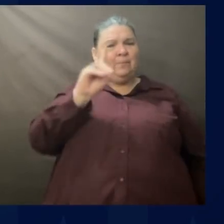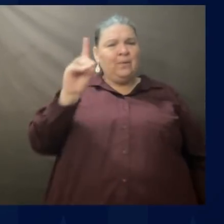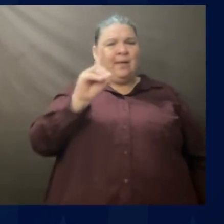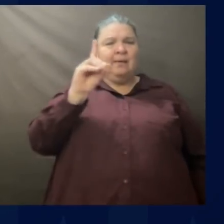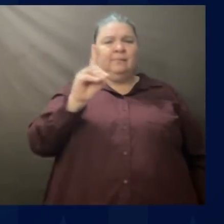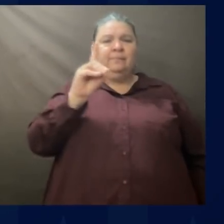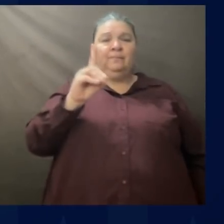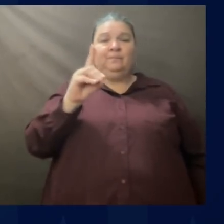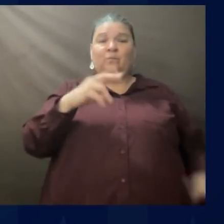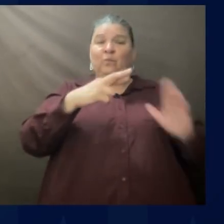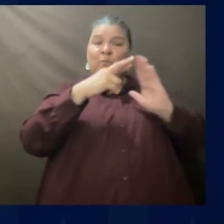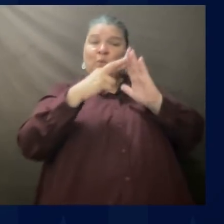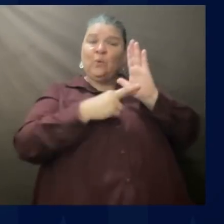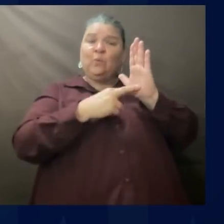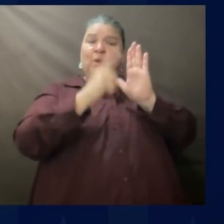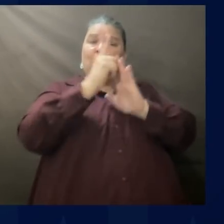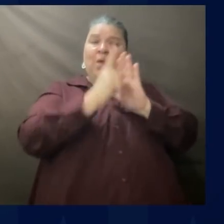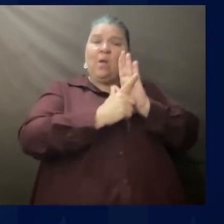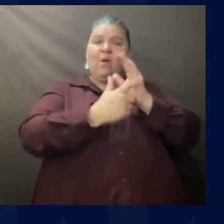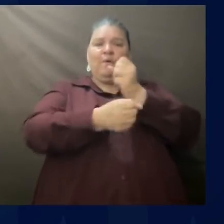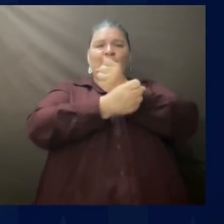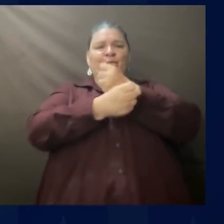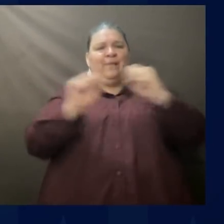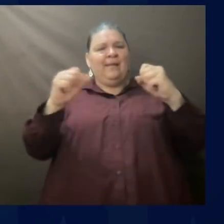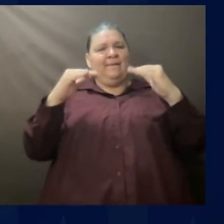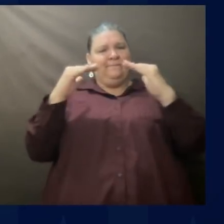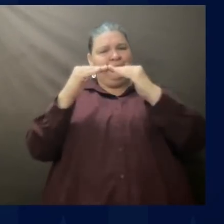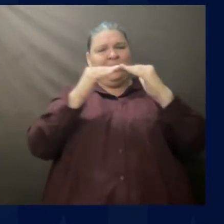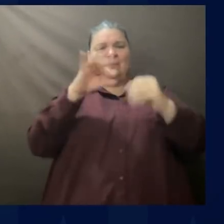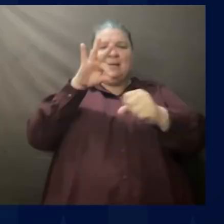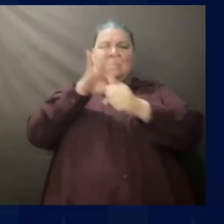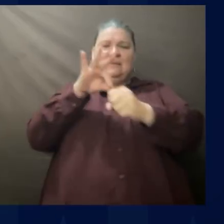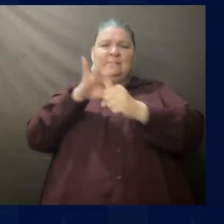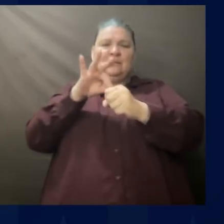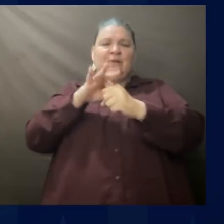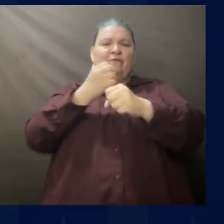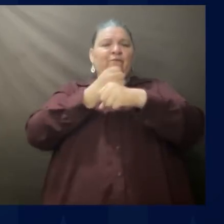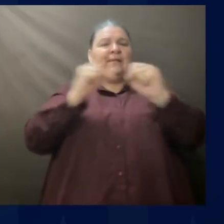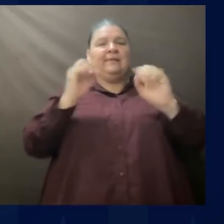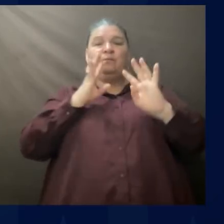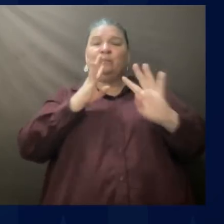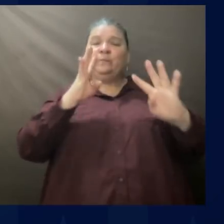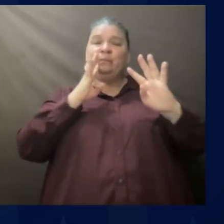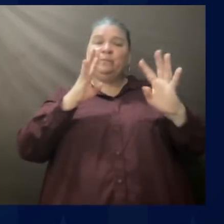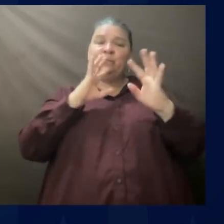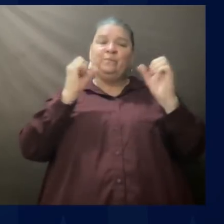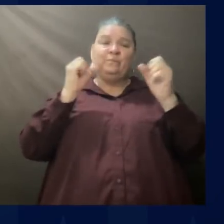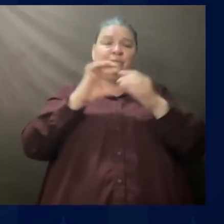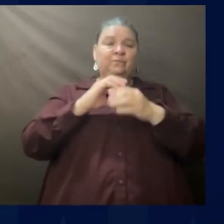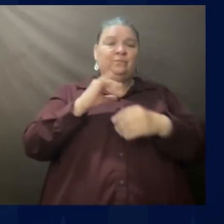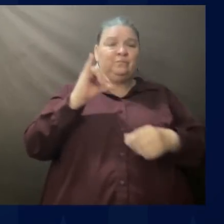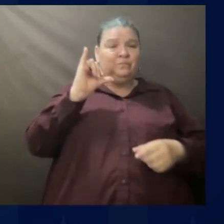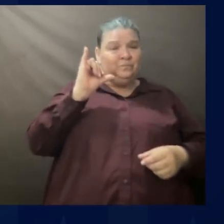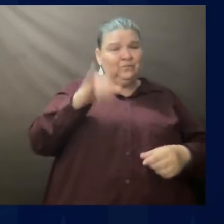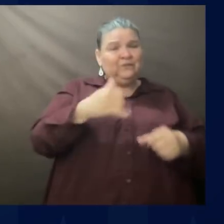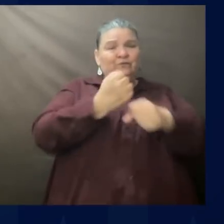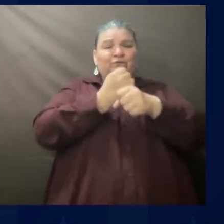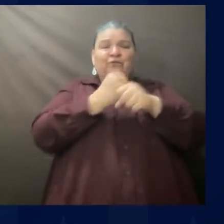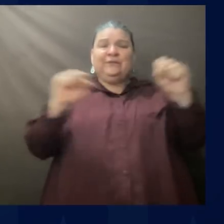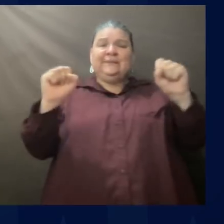freedom to speak and write and to assemble, freedom to worship as one chooses, freedom of the press --